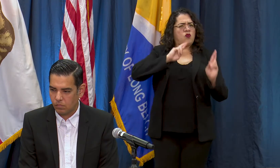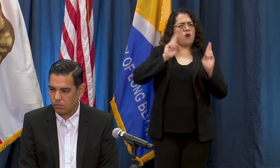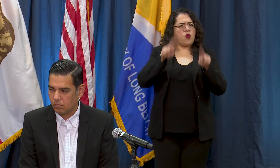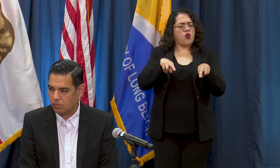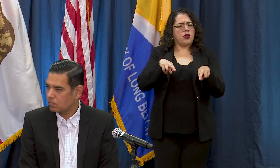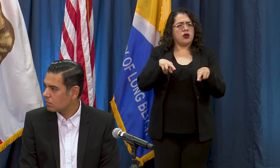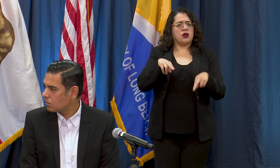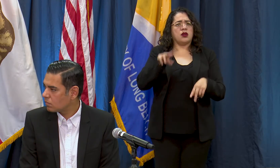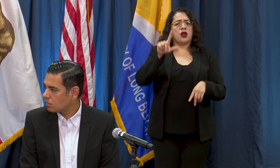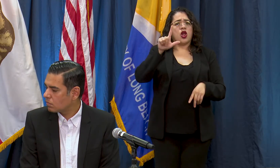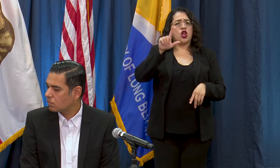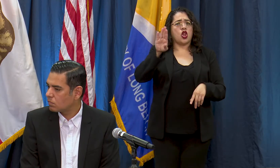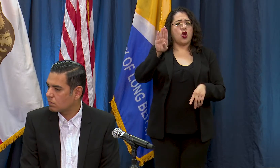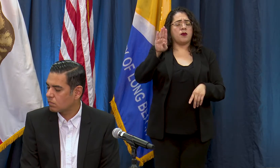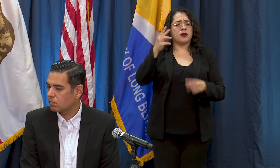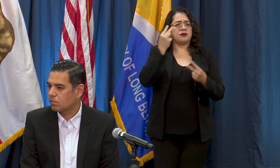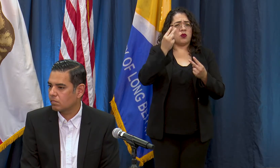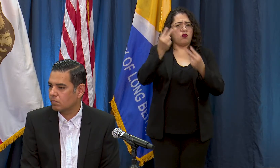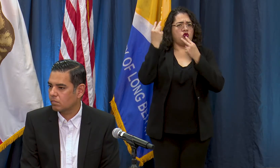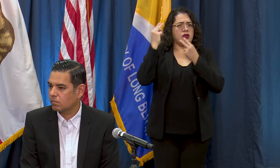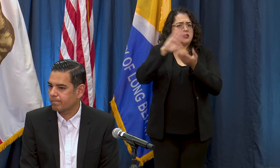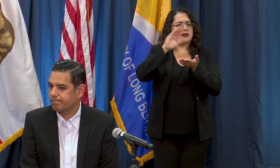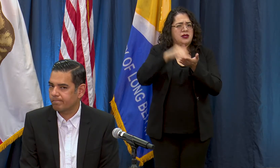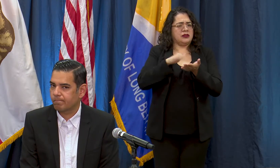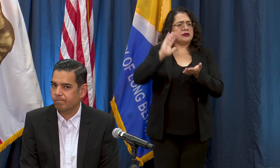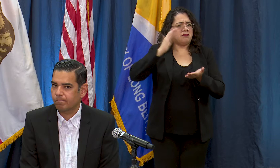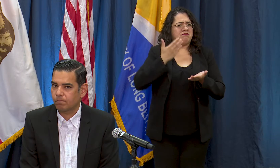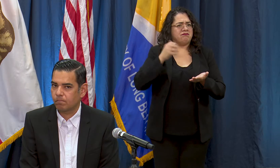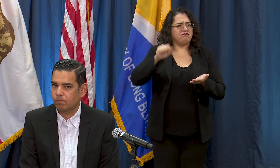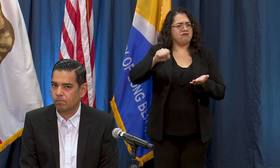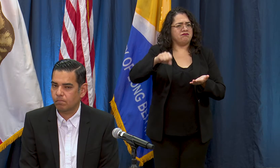Medical Center and can you talk a little bit more about these mandated reporting